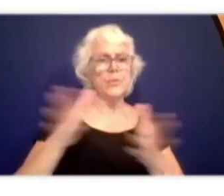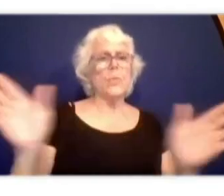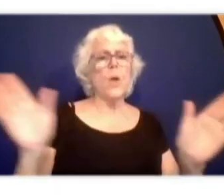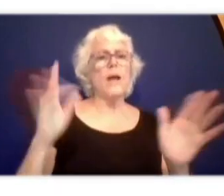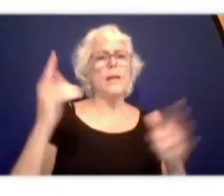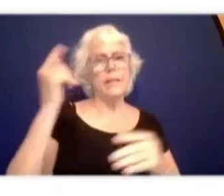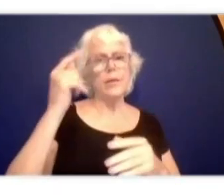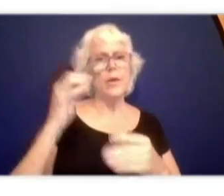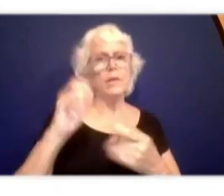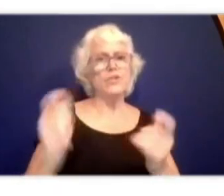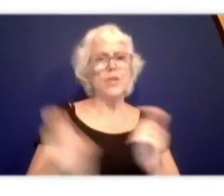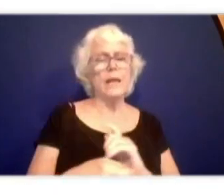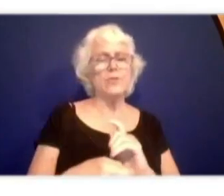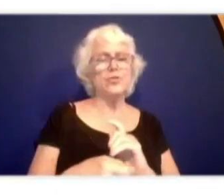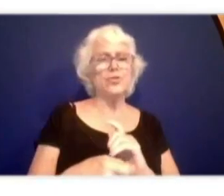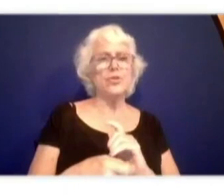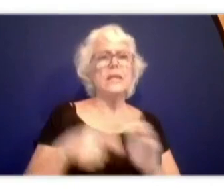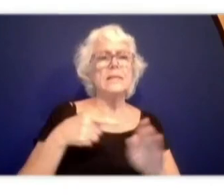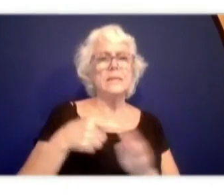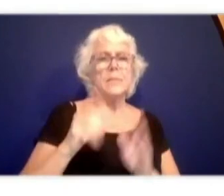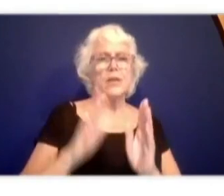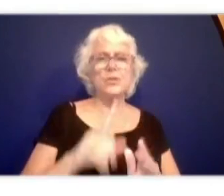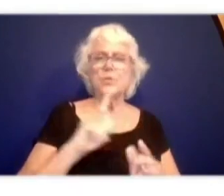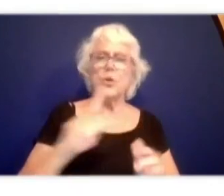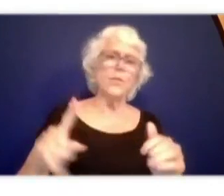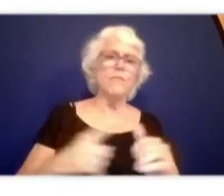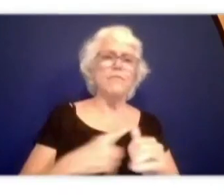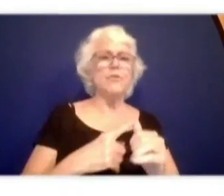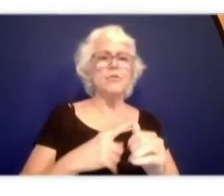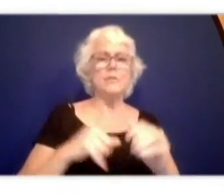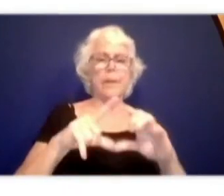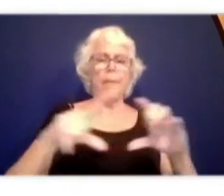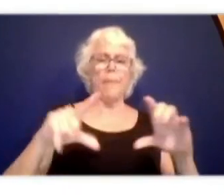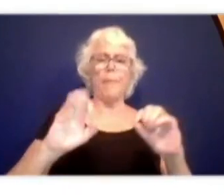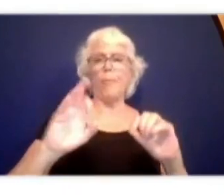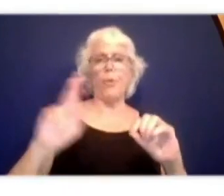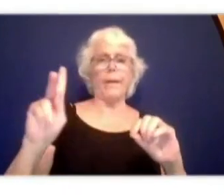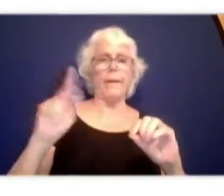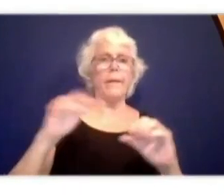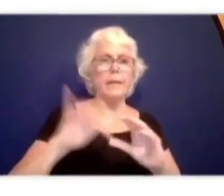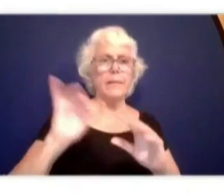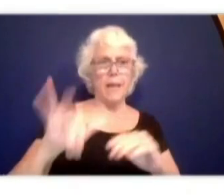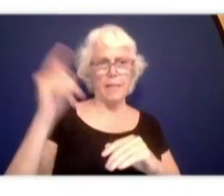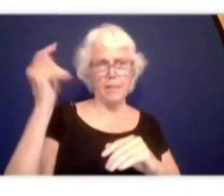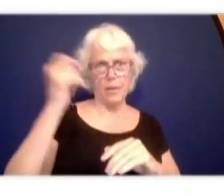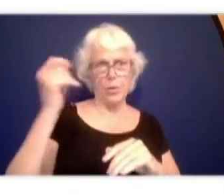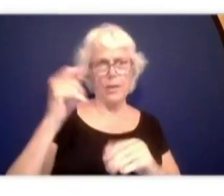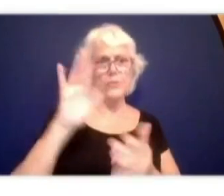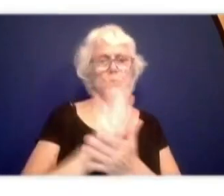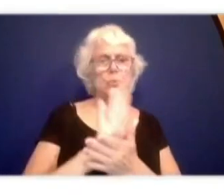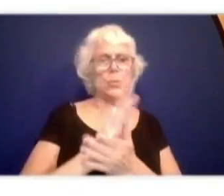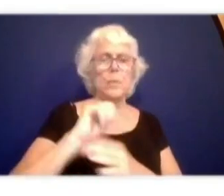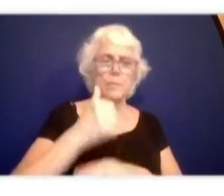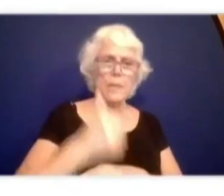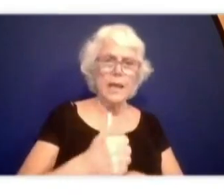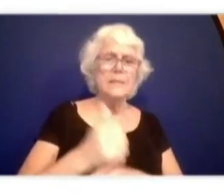specialists are the first brick in the theory of change. School-based master teachers must be.